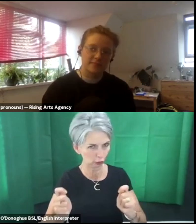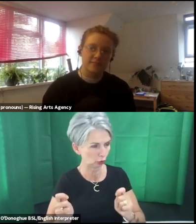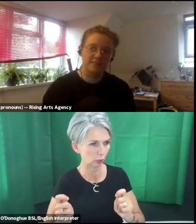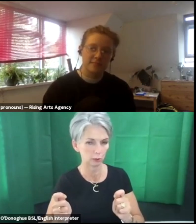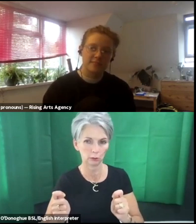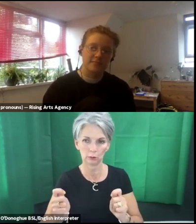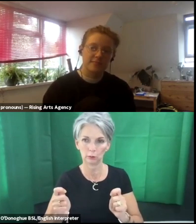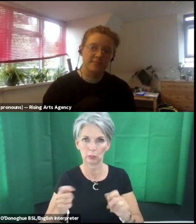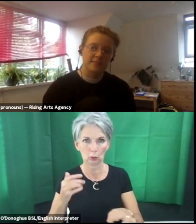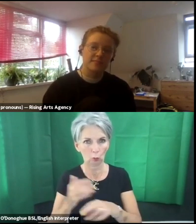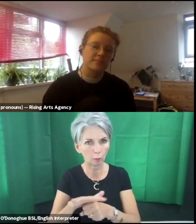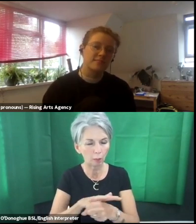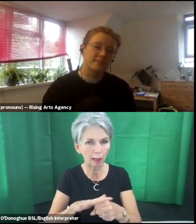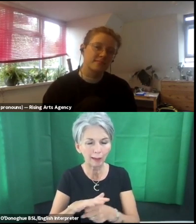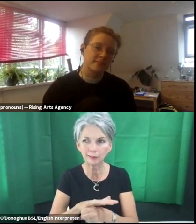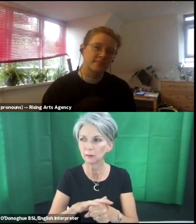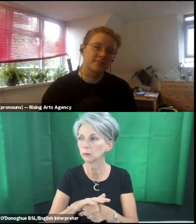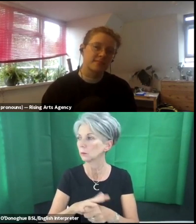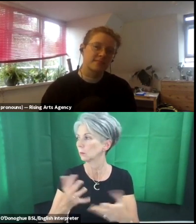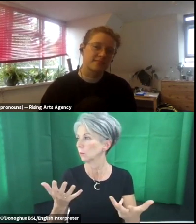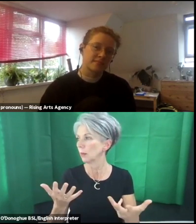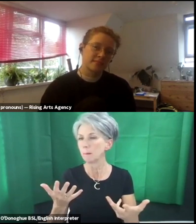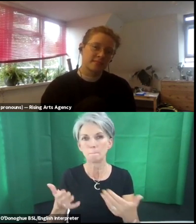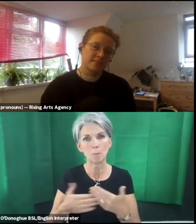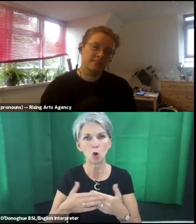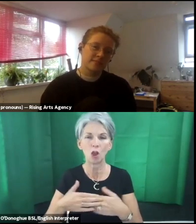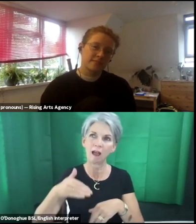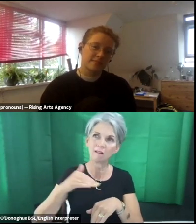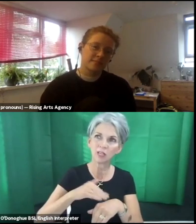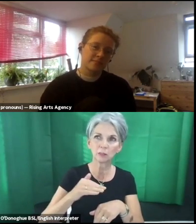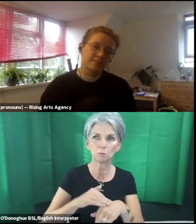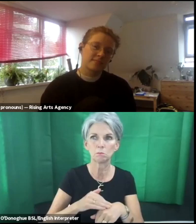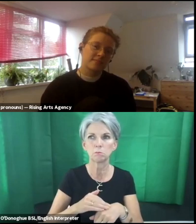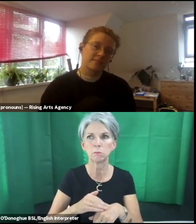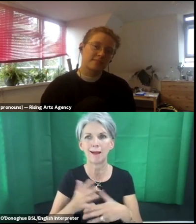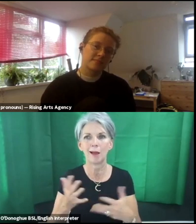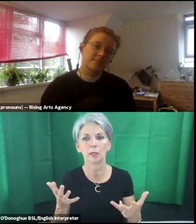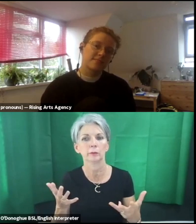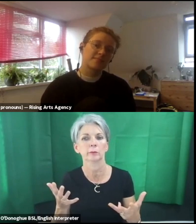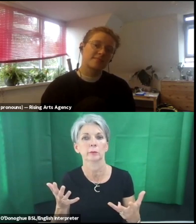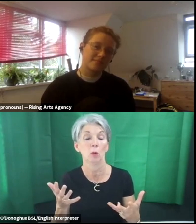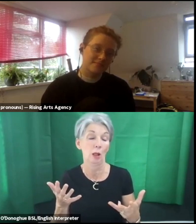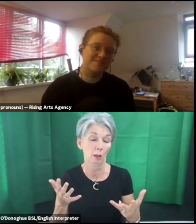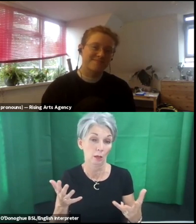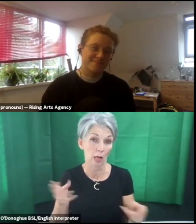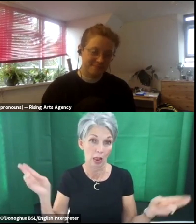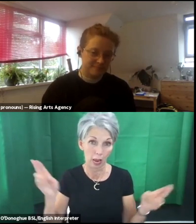They're going to be more affected by, I guess, even less regulations as